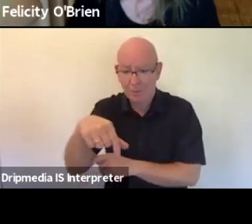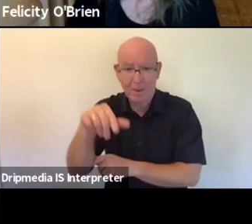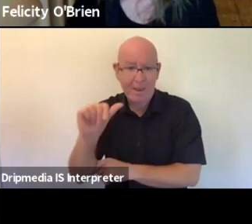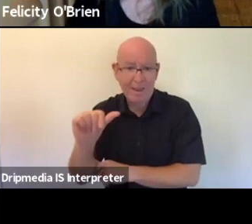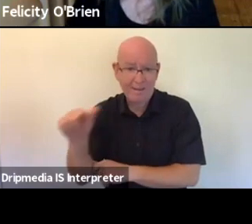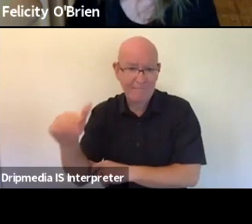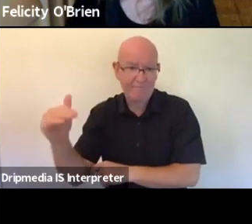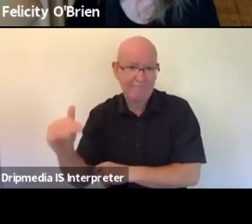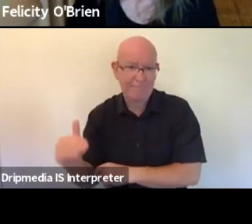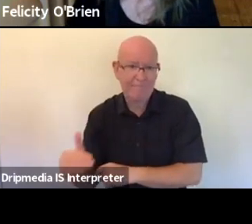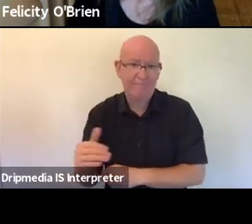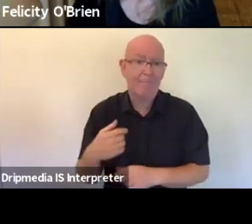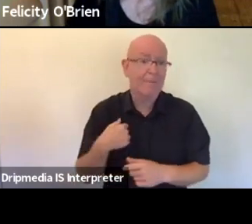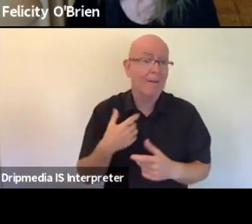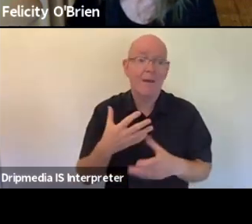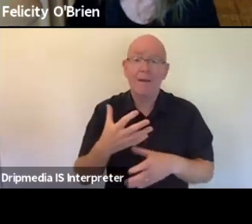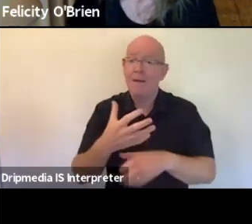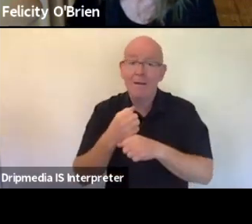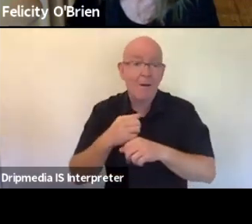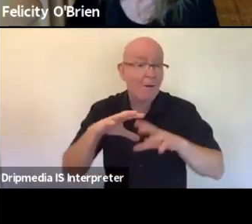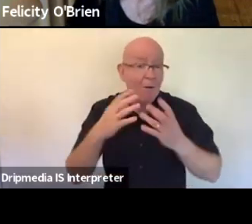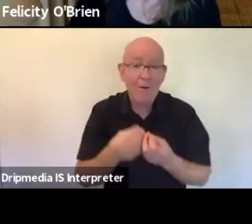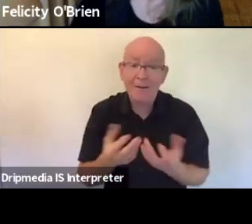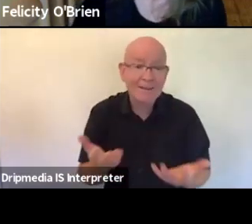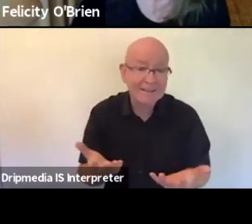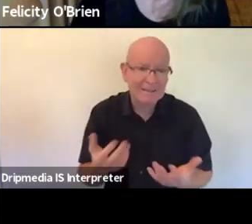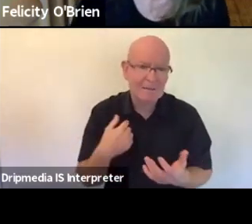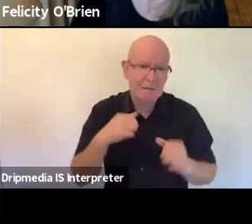about the webinar by logging onto the website.